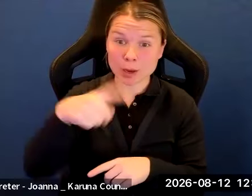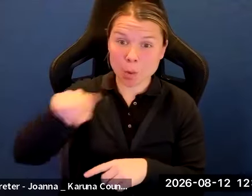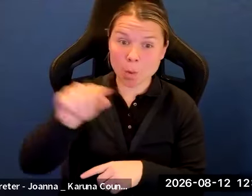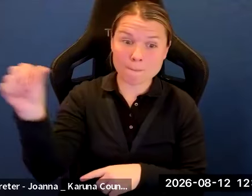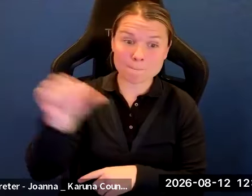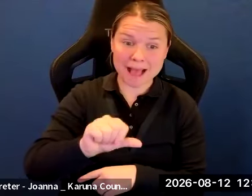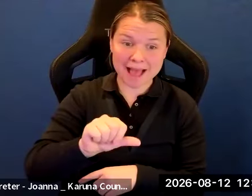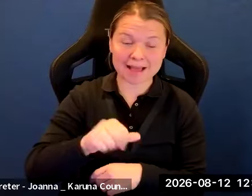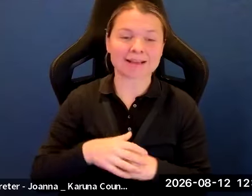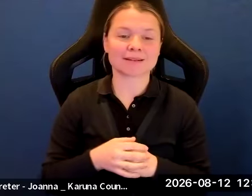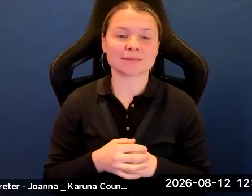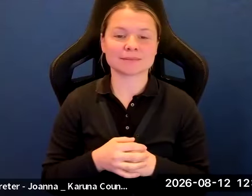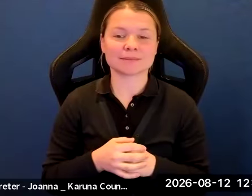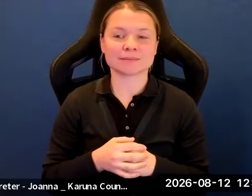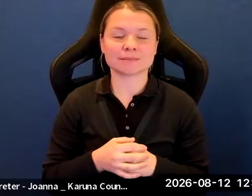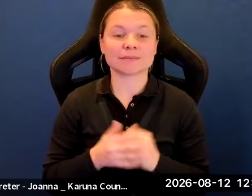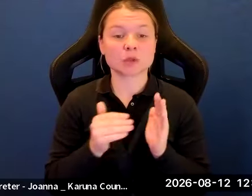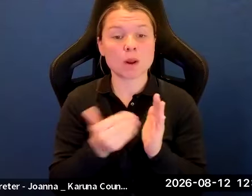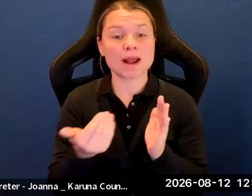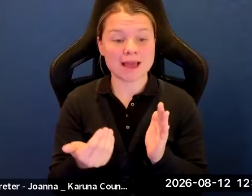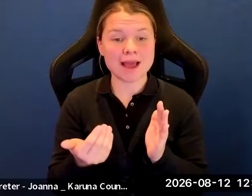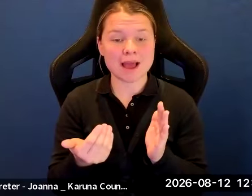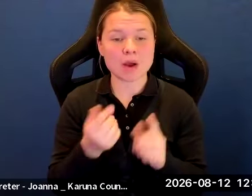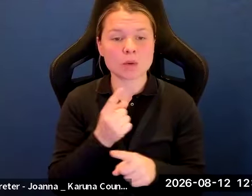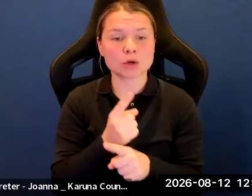Catherine speaking . So hopefully everyone's back